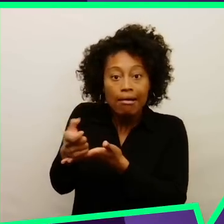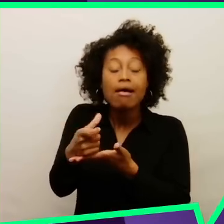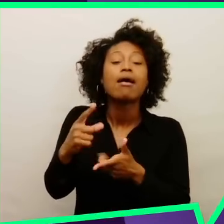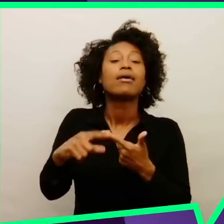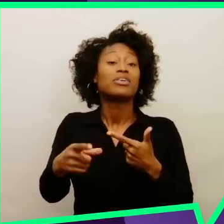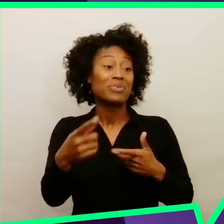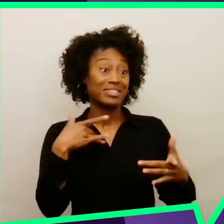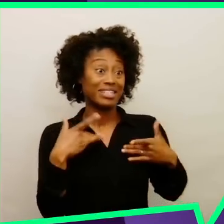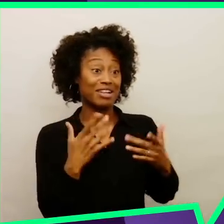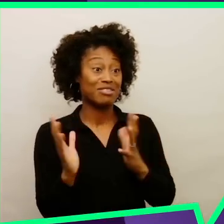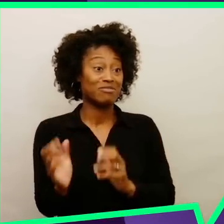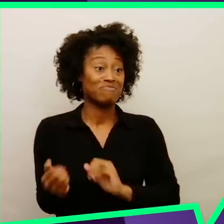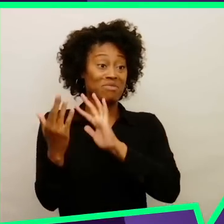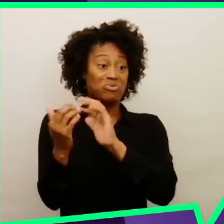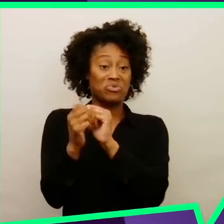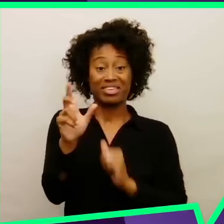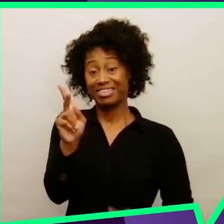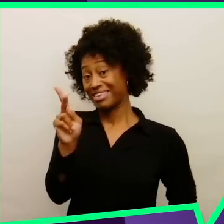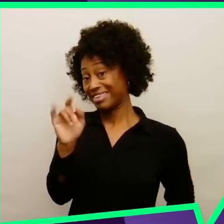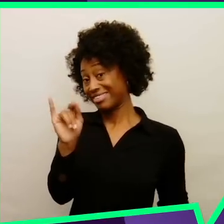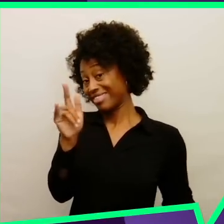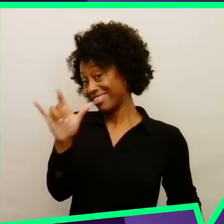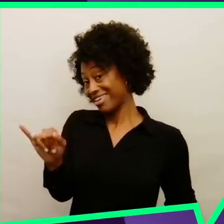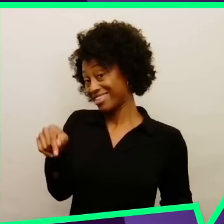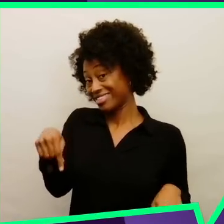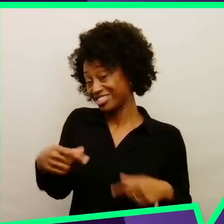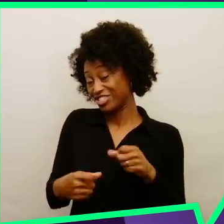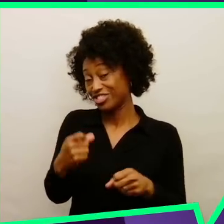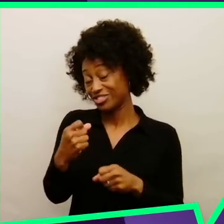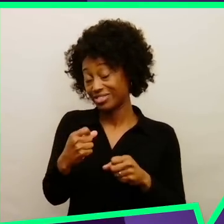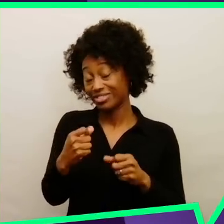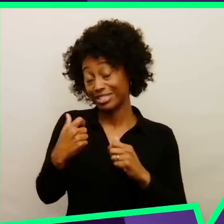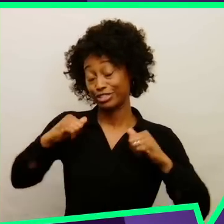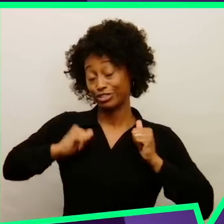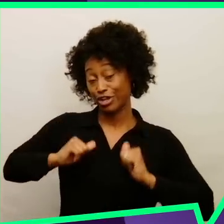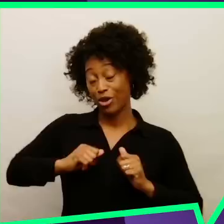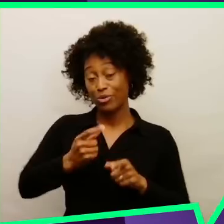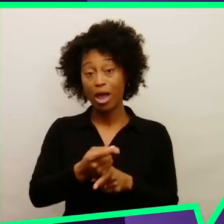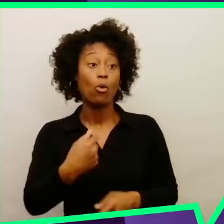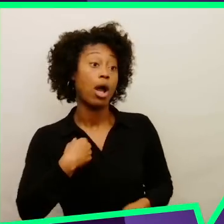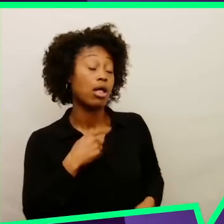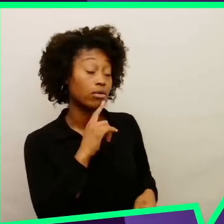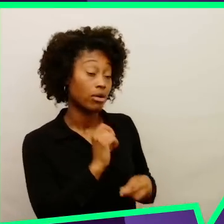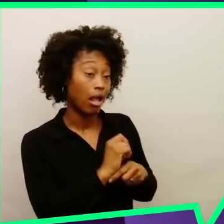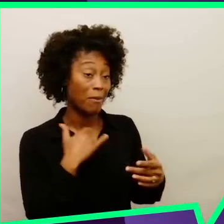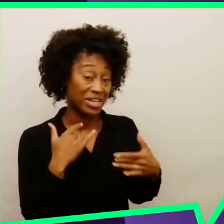in the show? It was generally exciting because I actually did some--